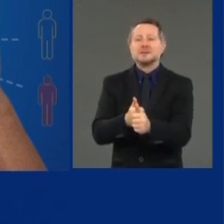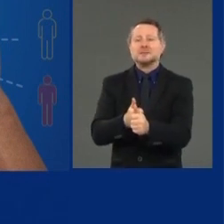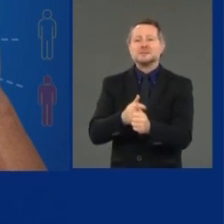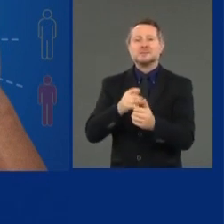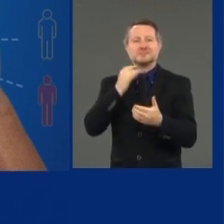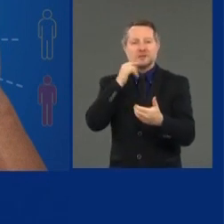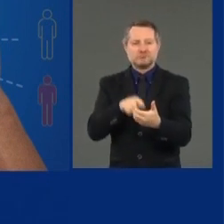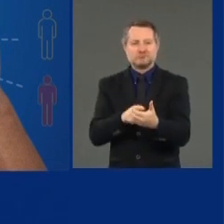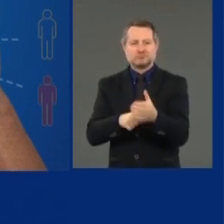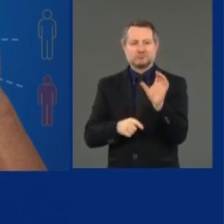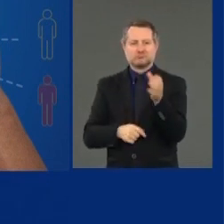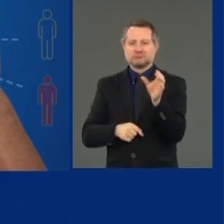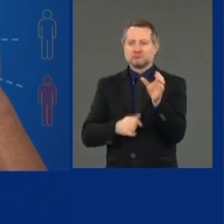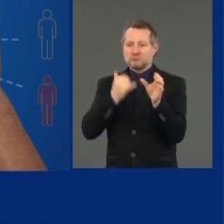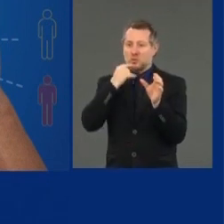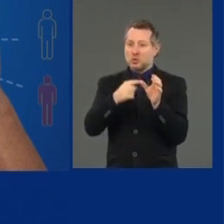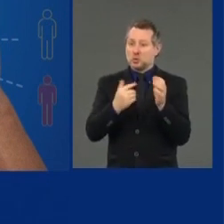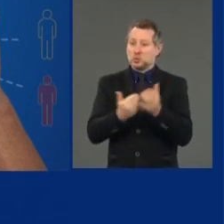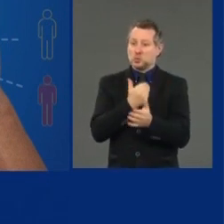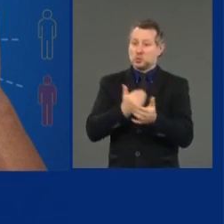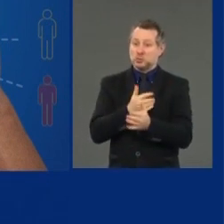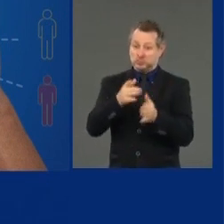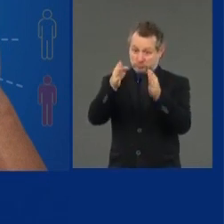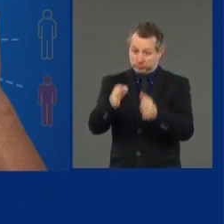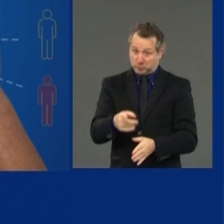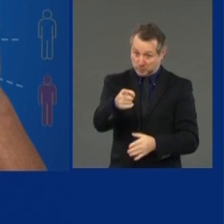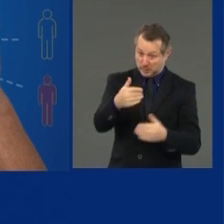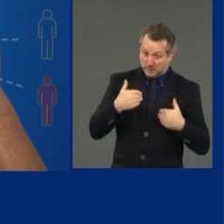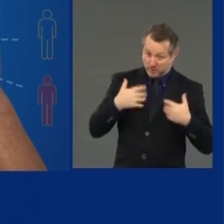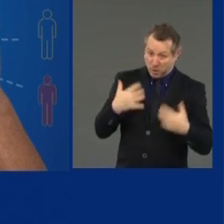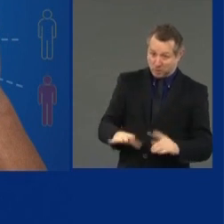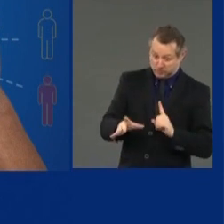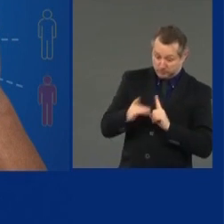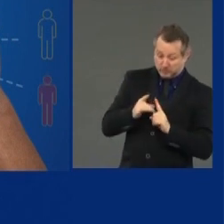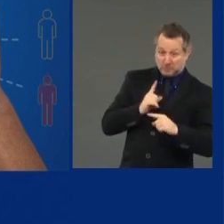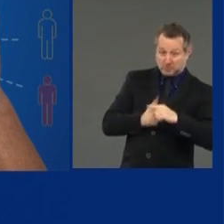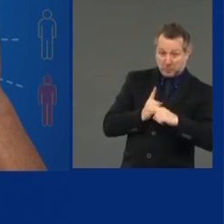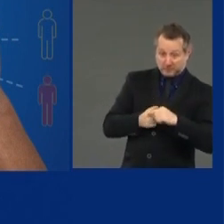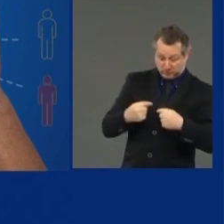ALSO WE'RE STARTING OUR TRACING OPERATION AND THIS IS TOTALLY